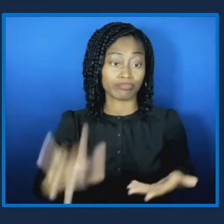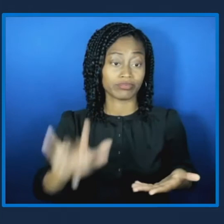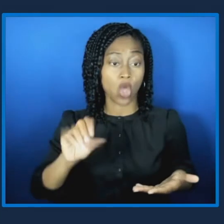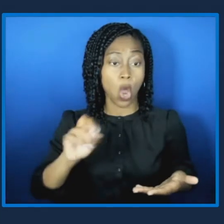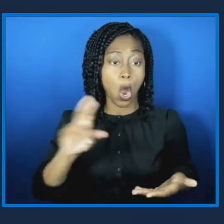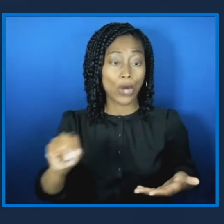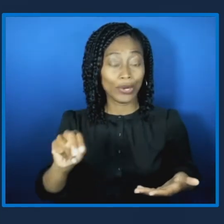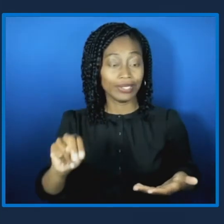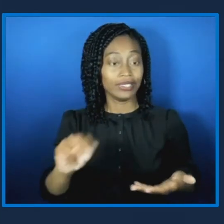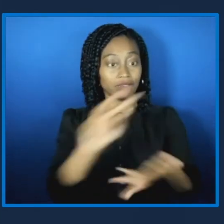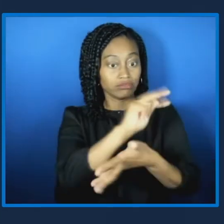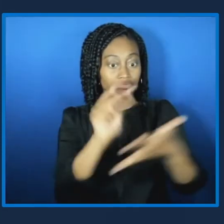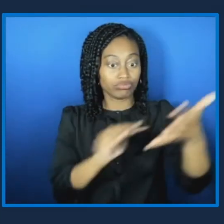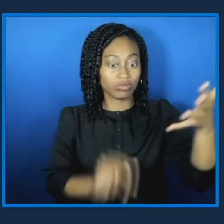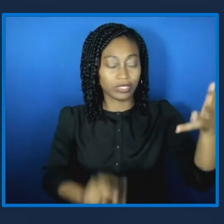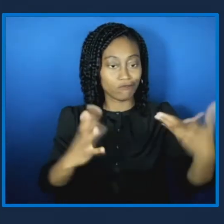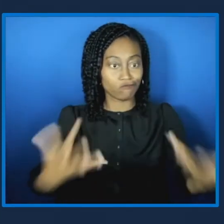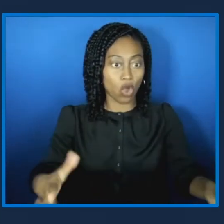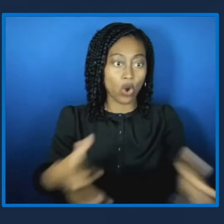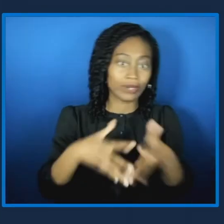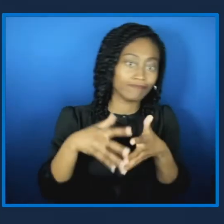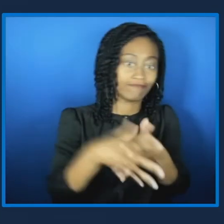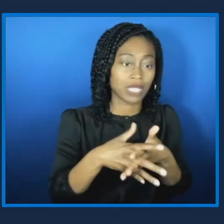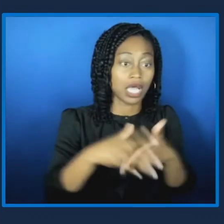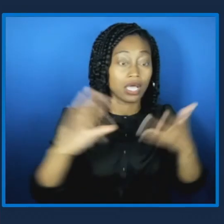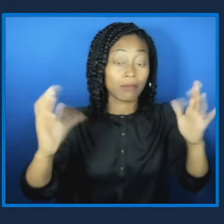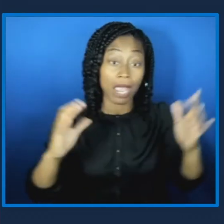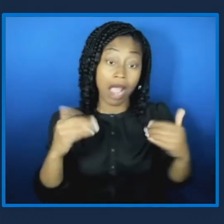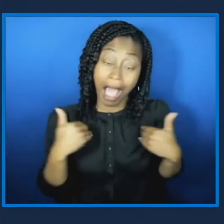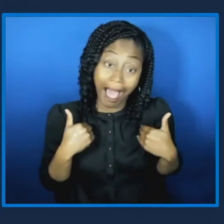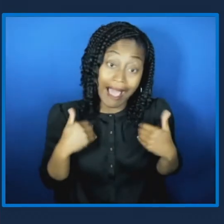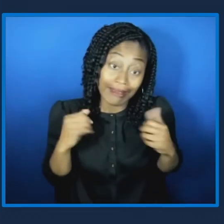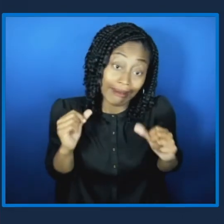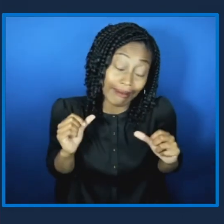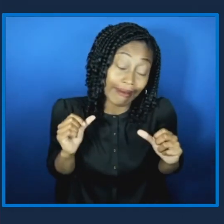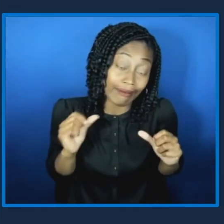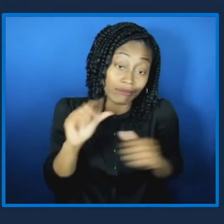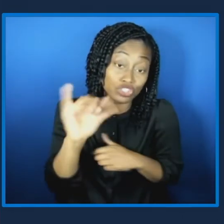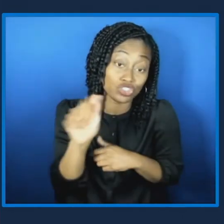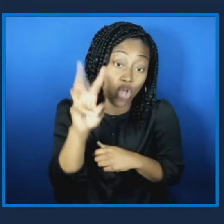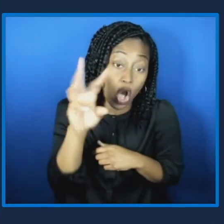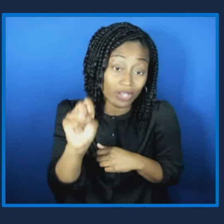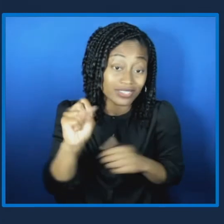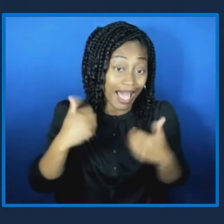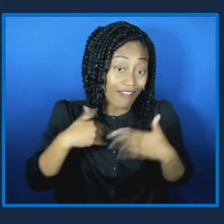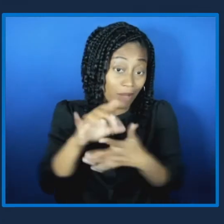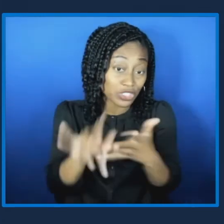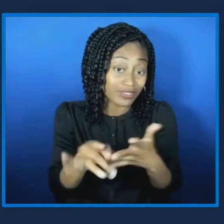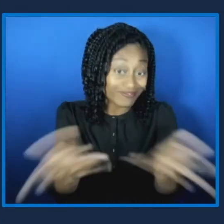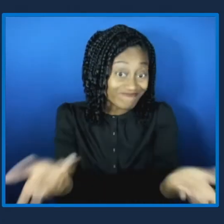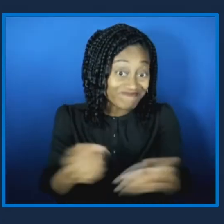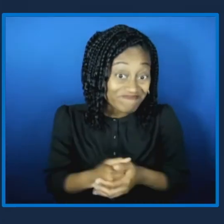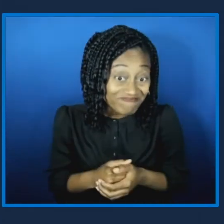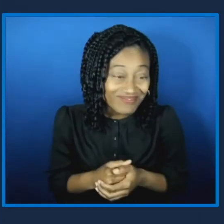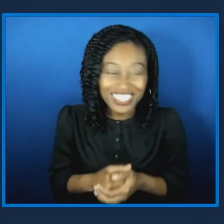Or alternative, I can buy jaws. I have options. Yeah, you heard it here, folks. Steven has money to spend. So make your products accessible.